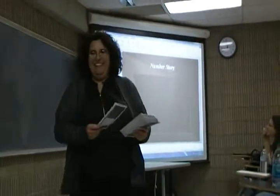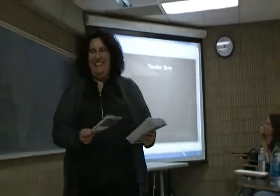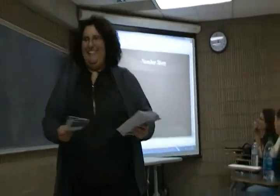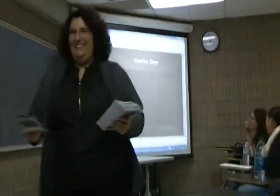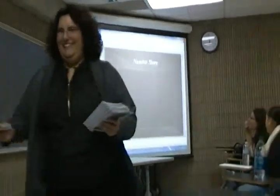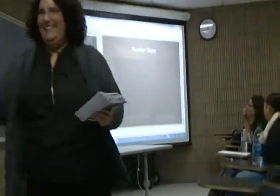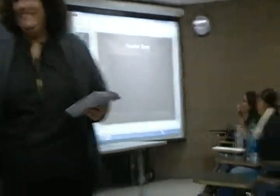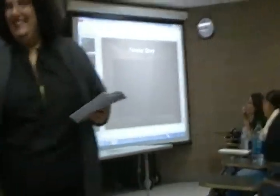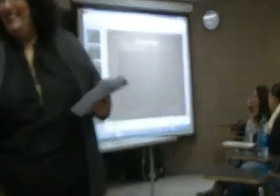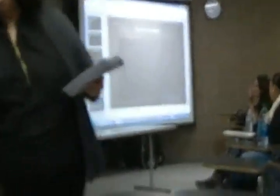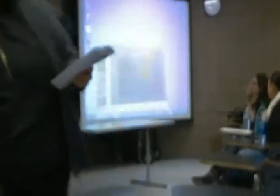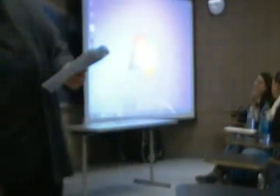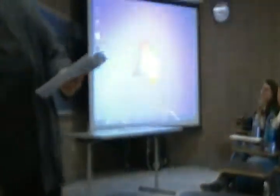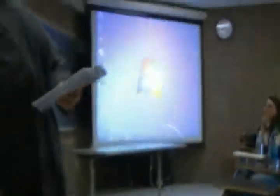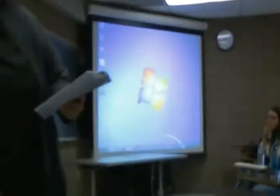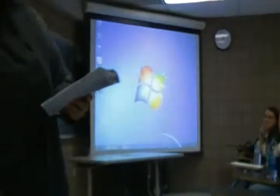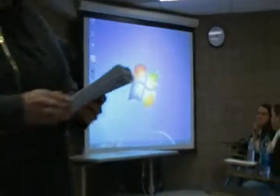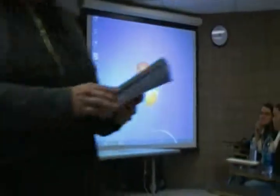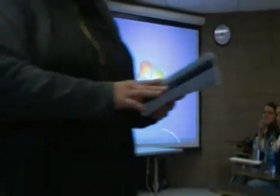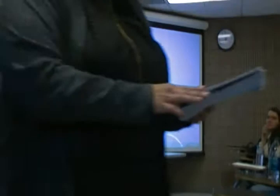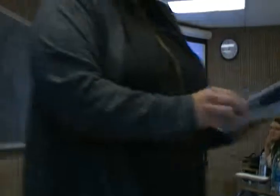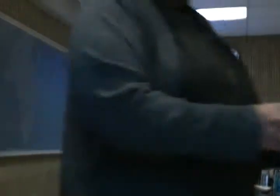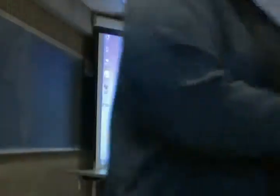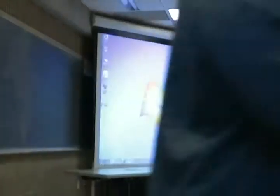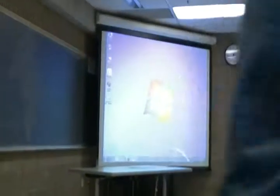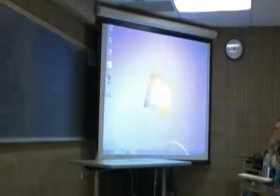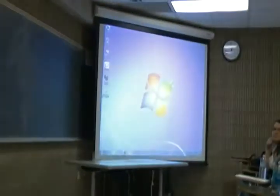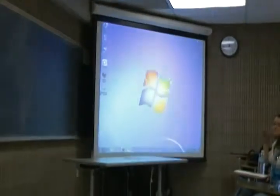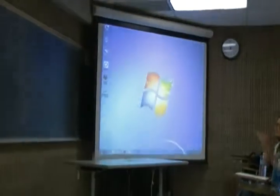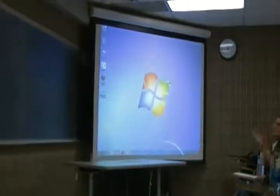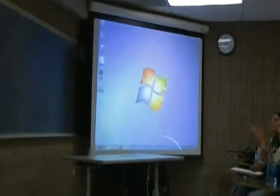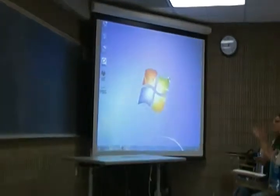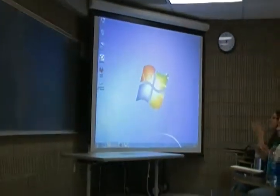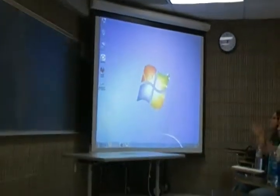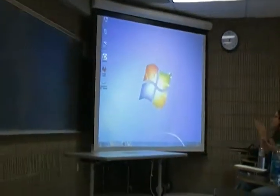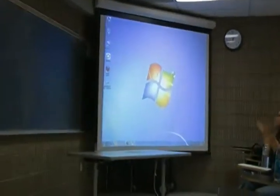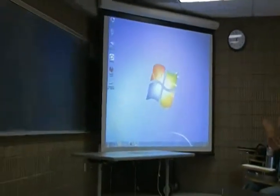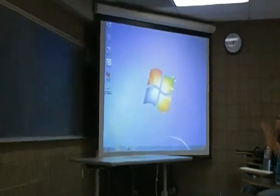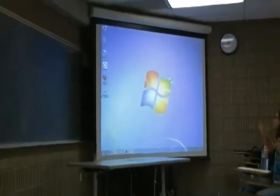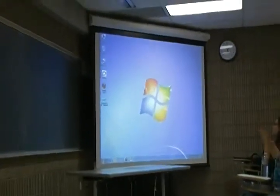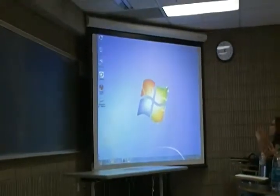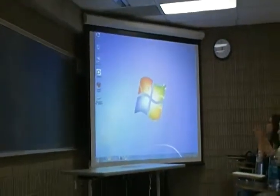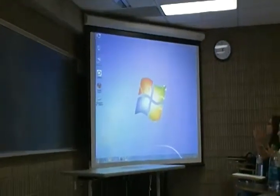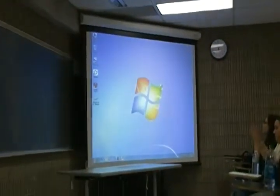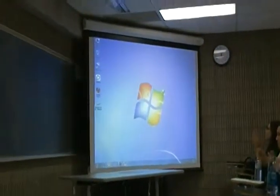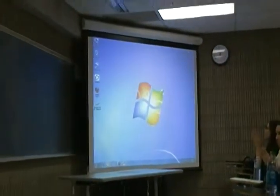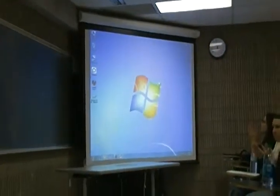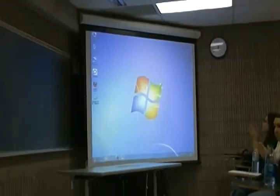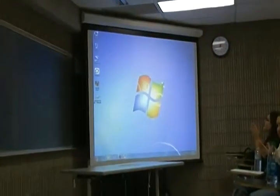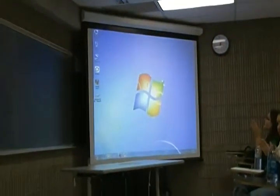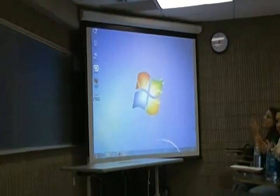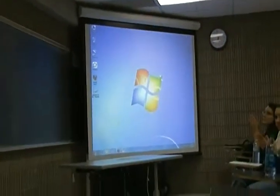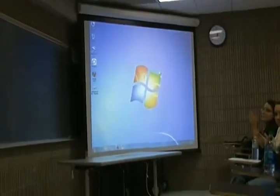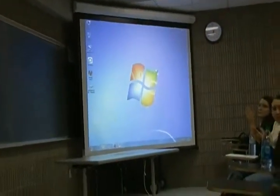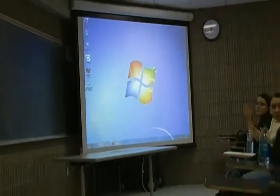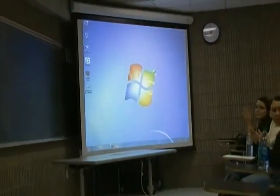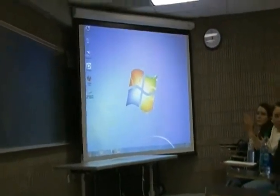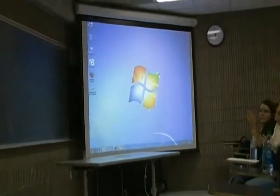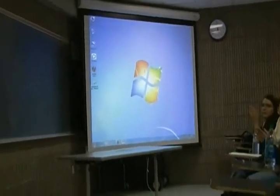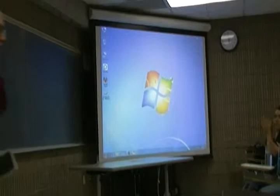And that is my presentation.